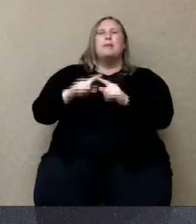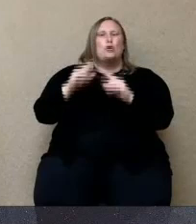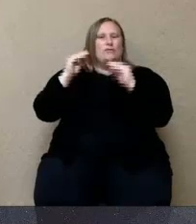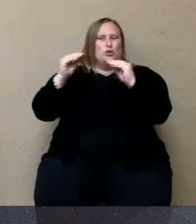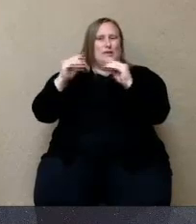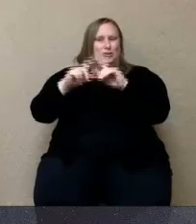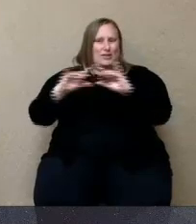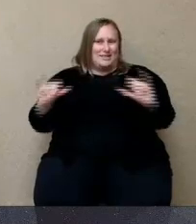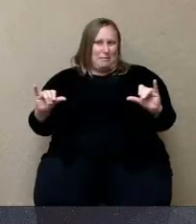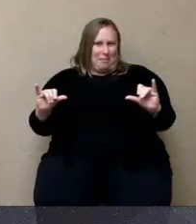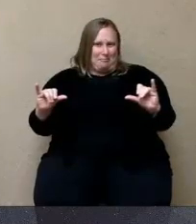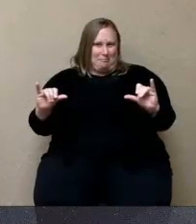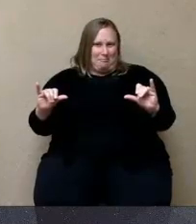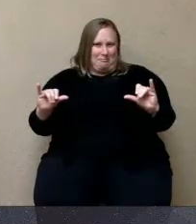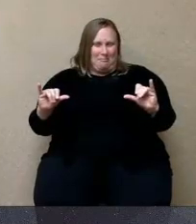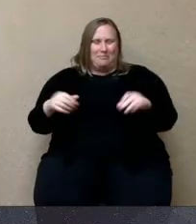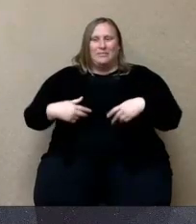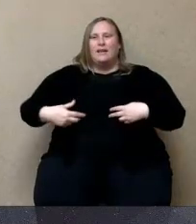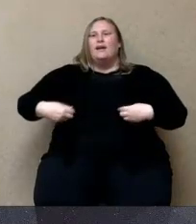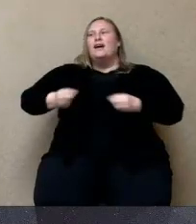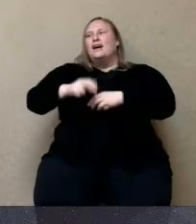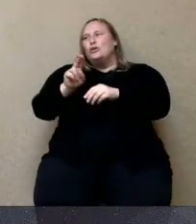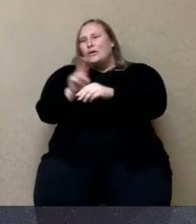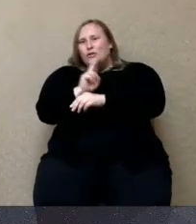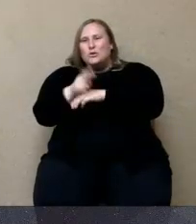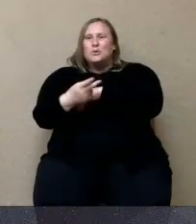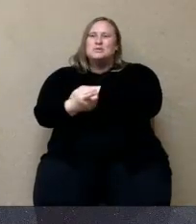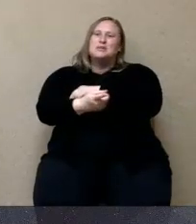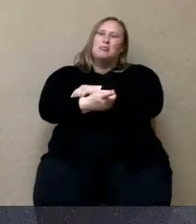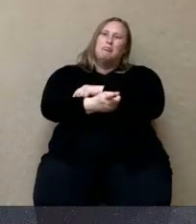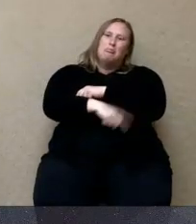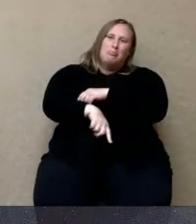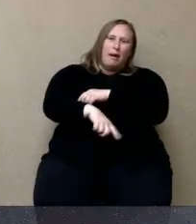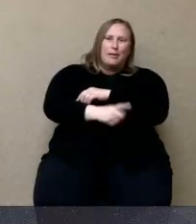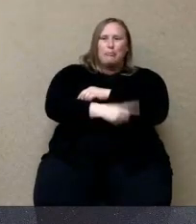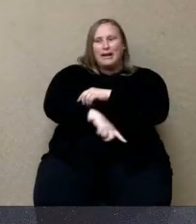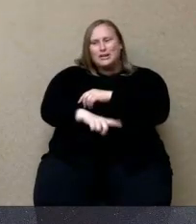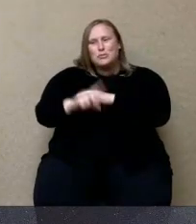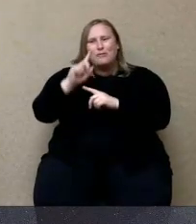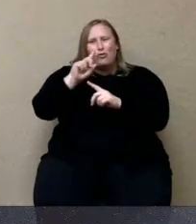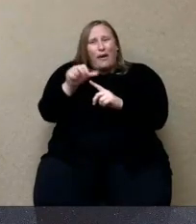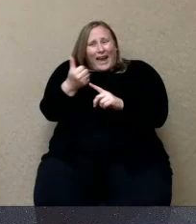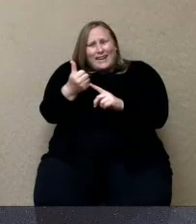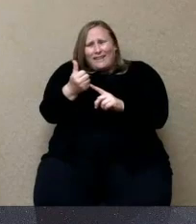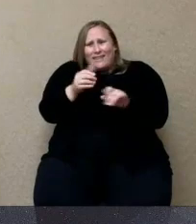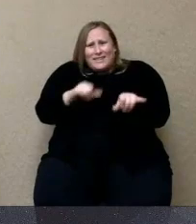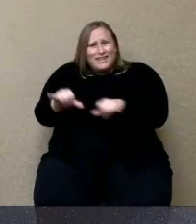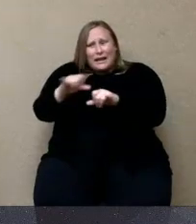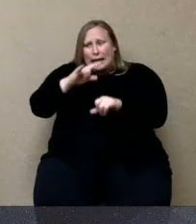too, and you have to use the punishment and the things you would with any other child and teach them like, nope, those